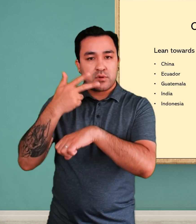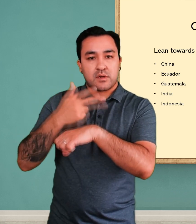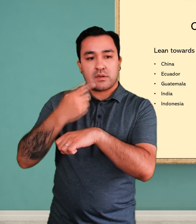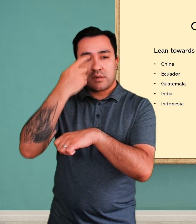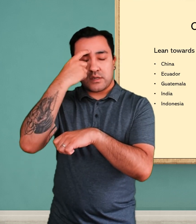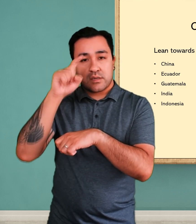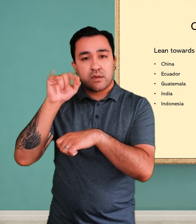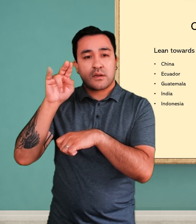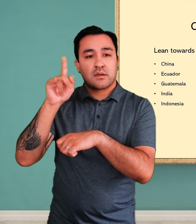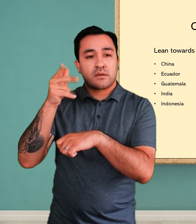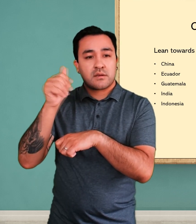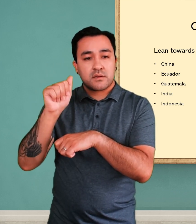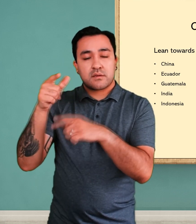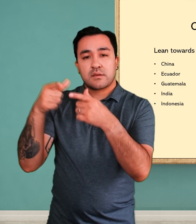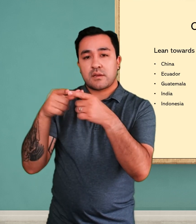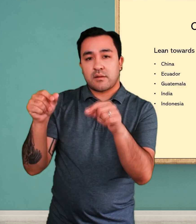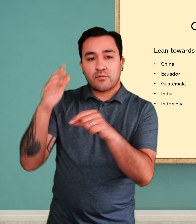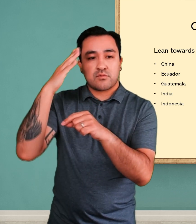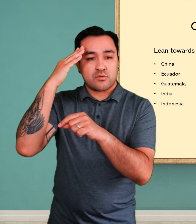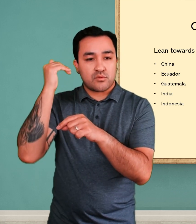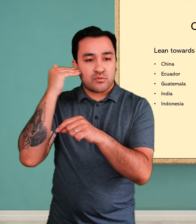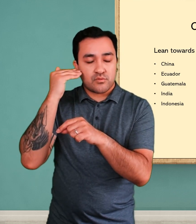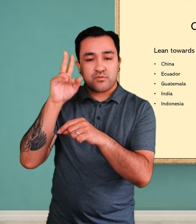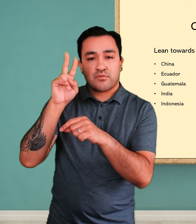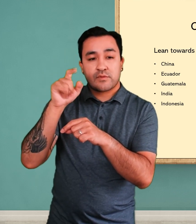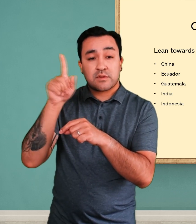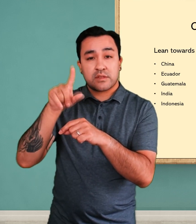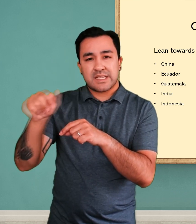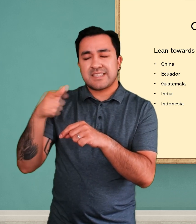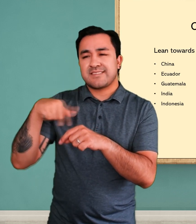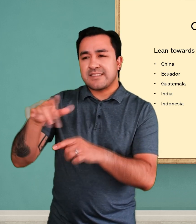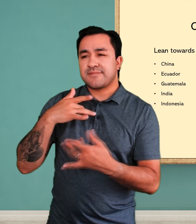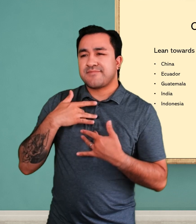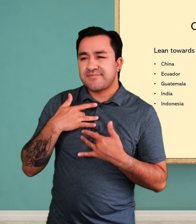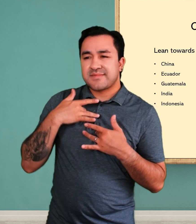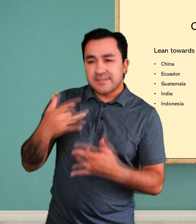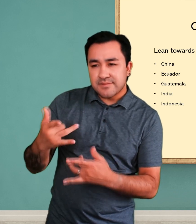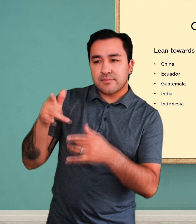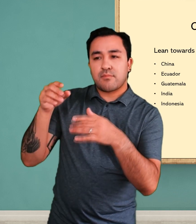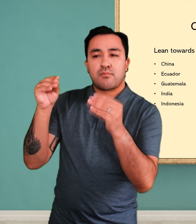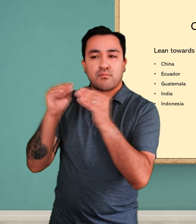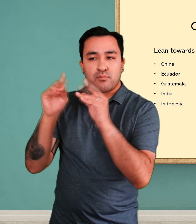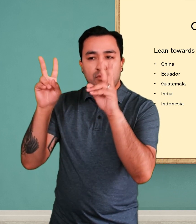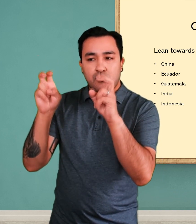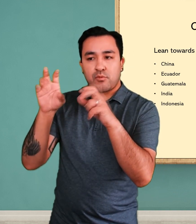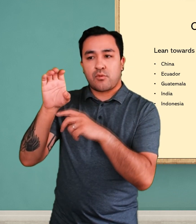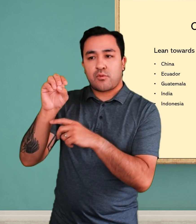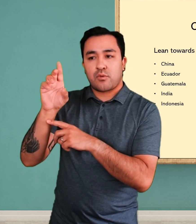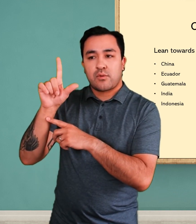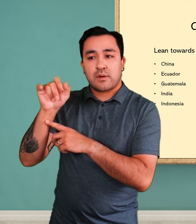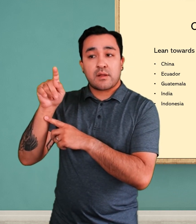Indonesia, Japan, Korea, and Venezuela are all seen as more collectivist than individualistic.